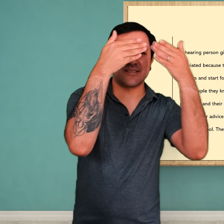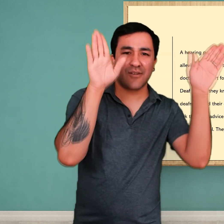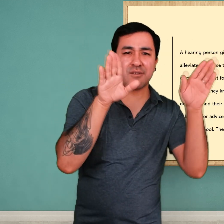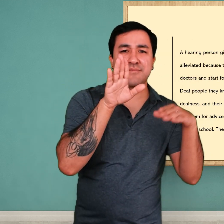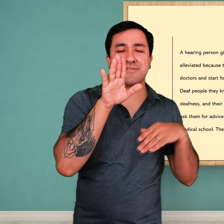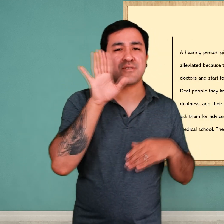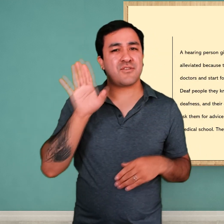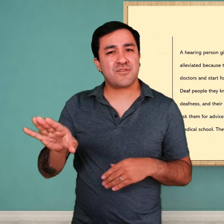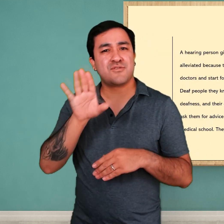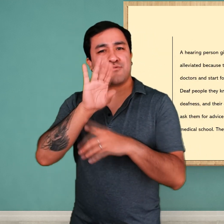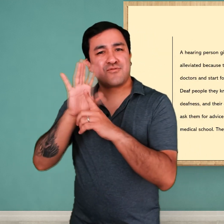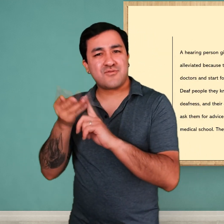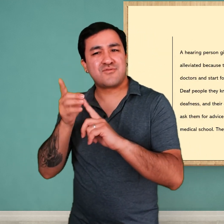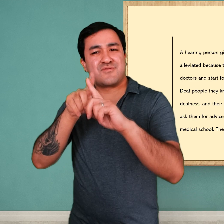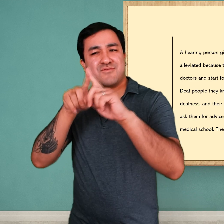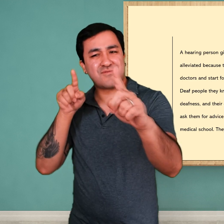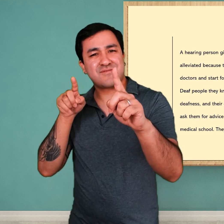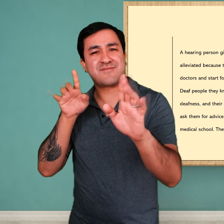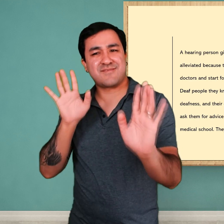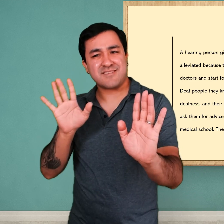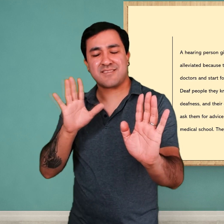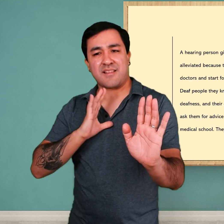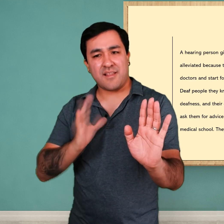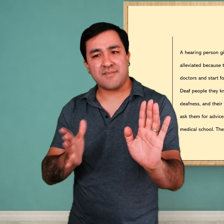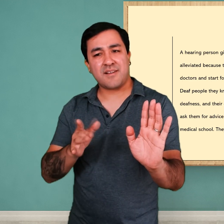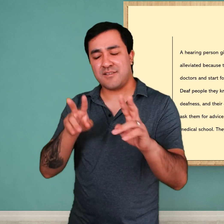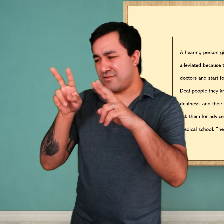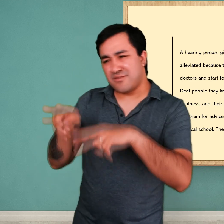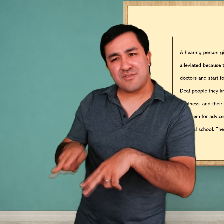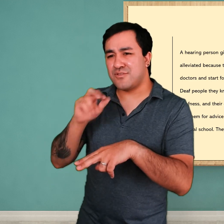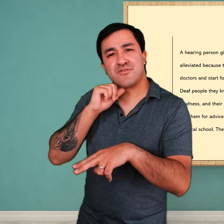Keep an open mind and do not judge because their culture is different than yours.